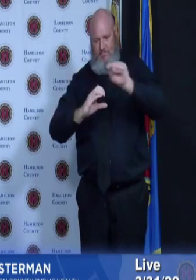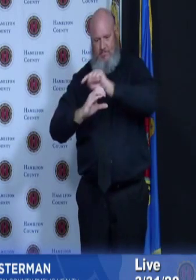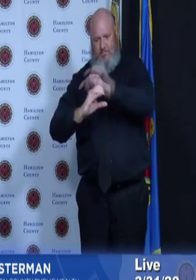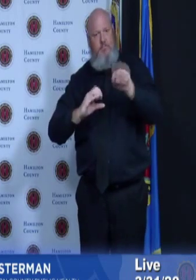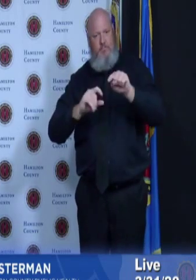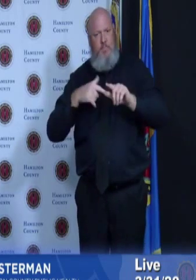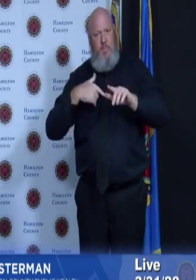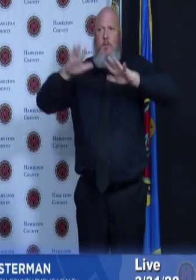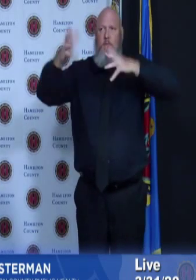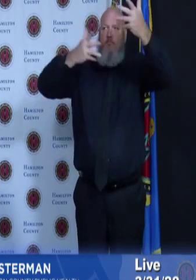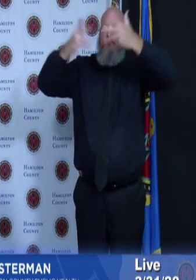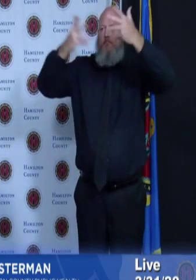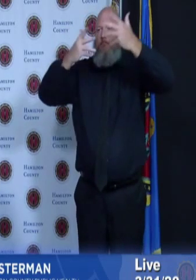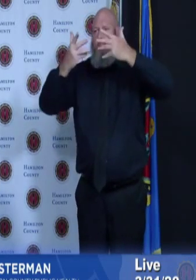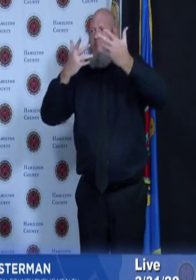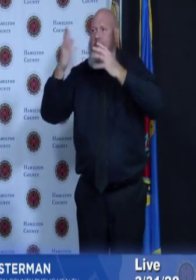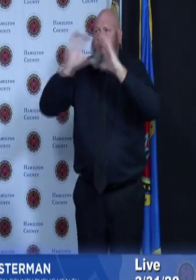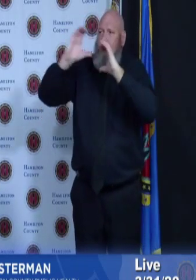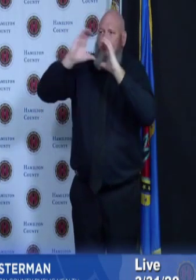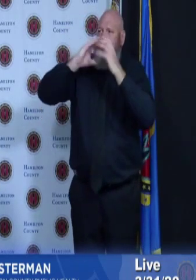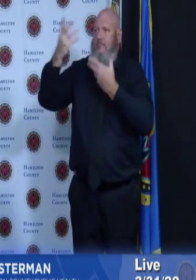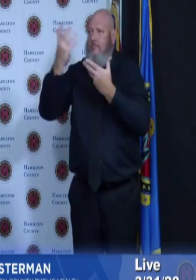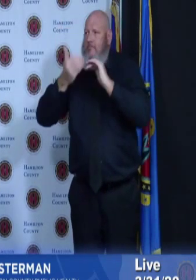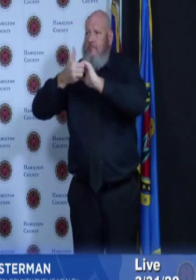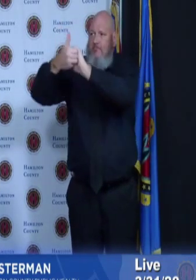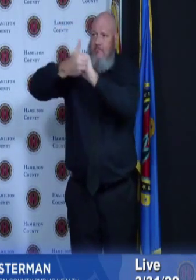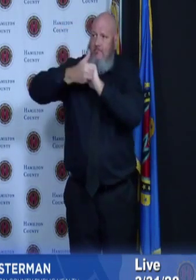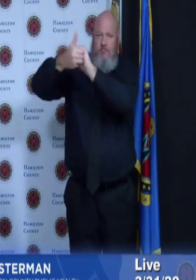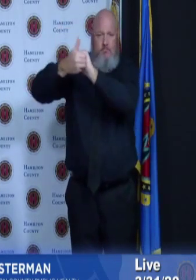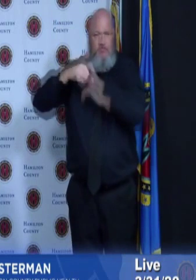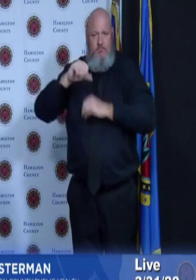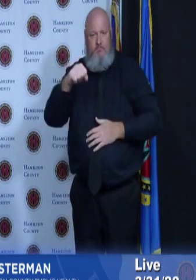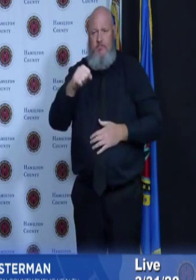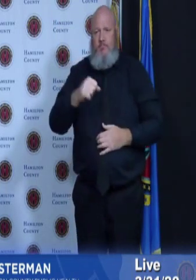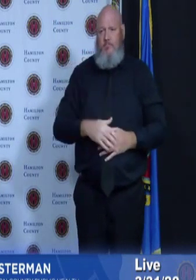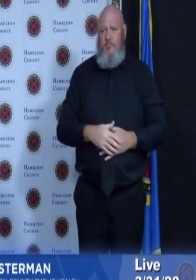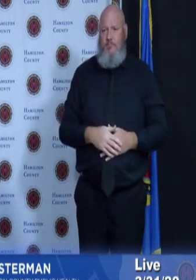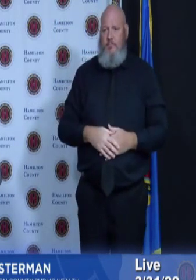either call our our environmental health division directly at 946-7847